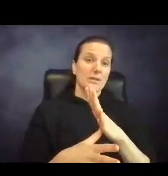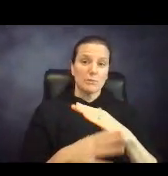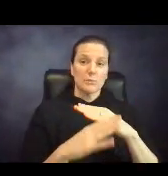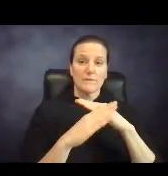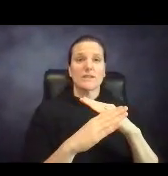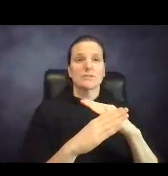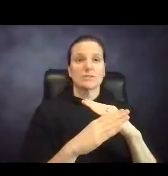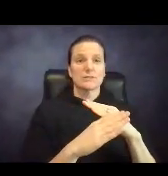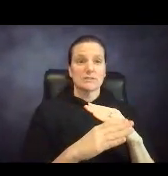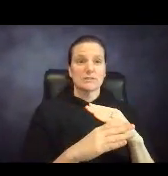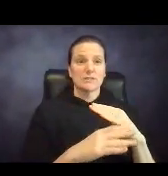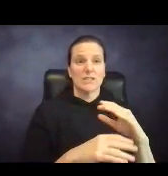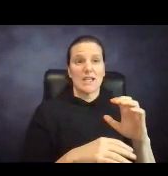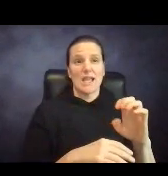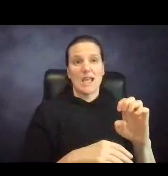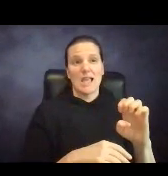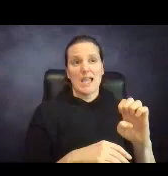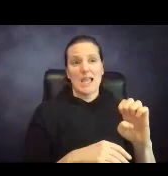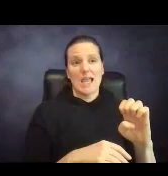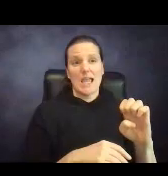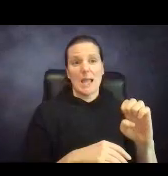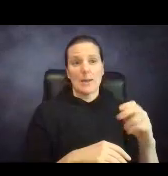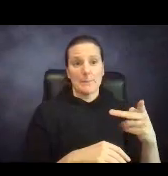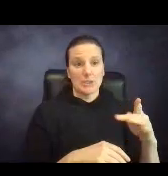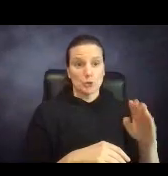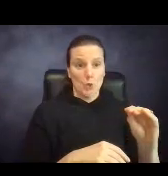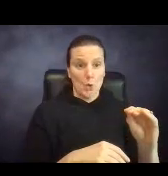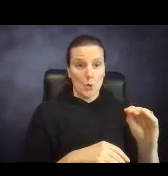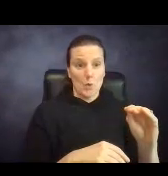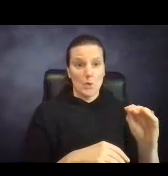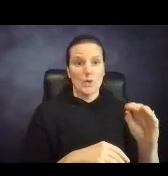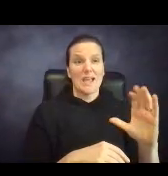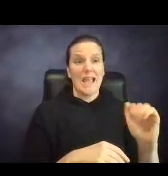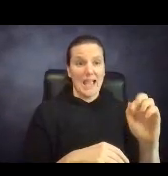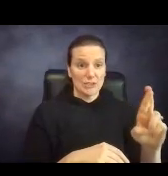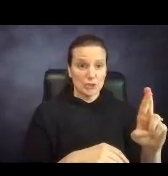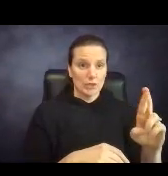lining thickening or endometrial cancer, the progestin IUD is sufficient.